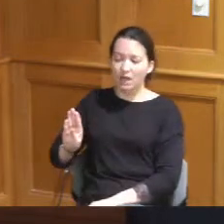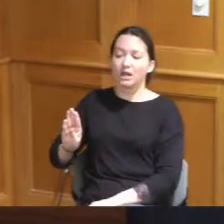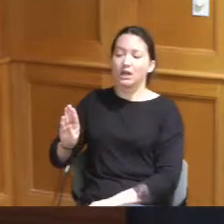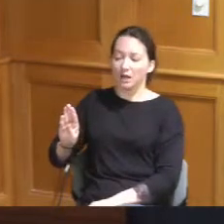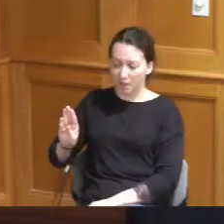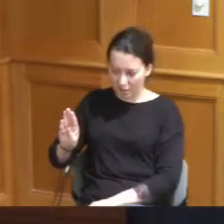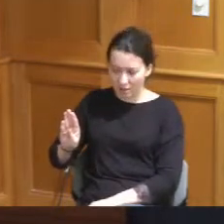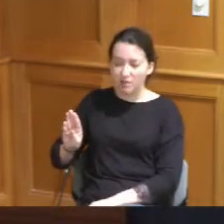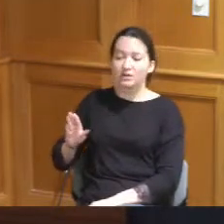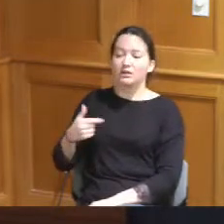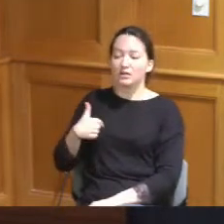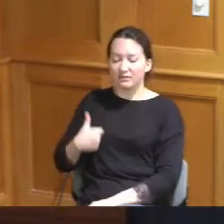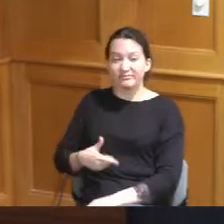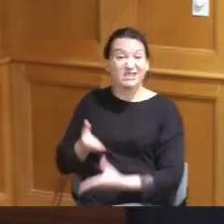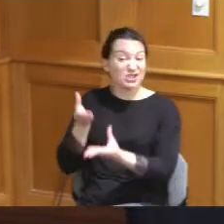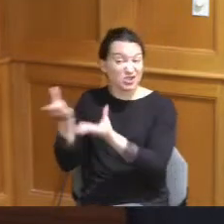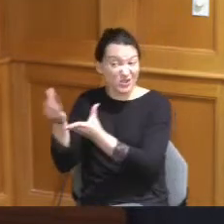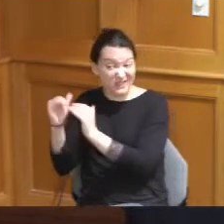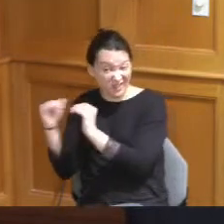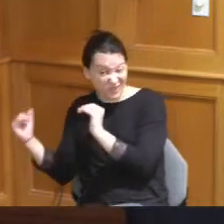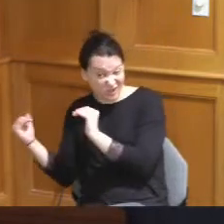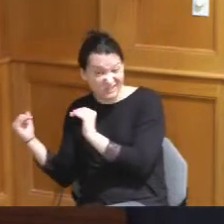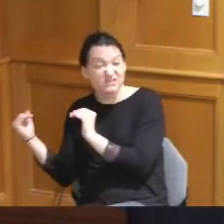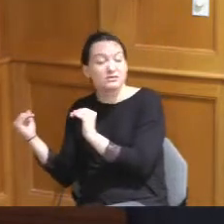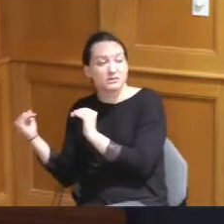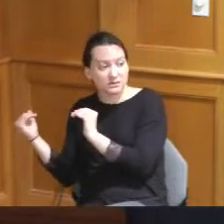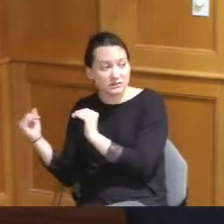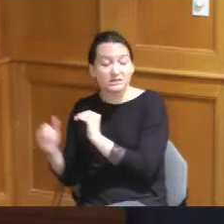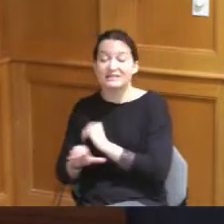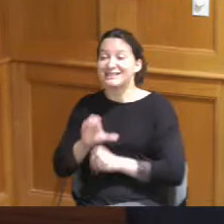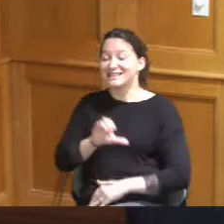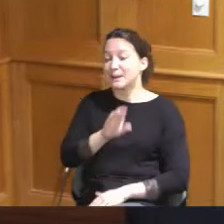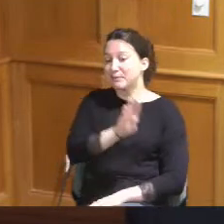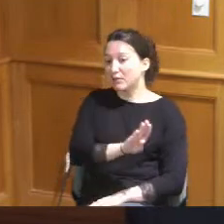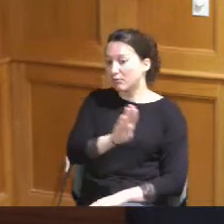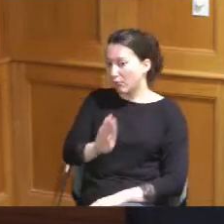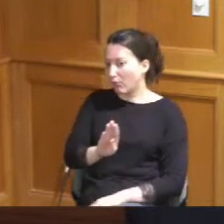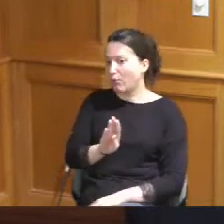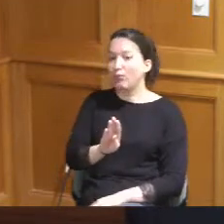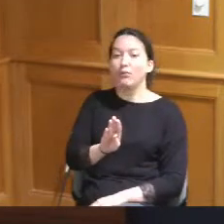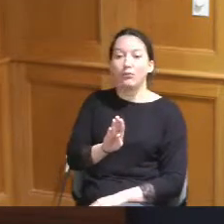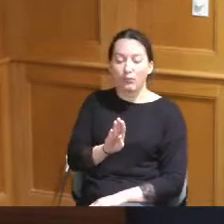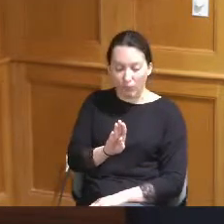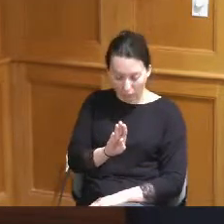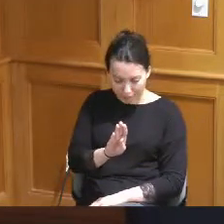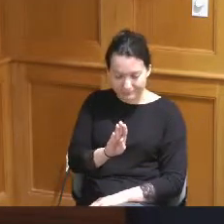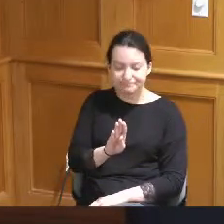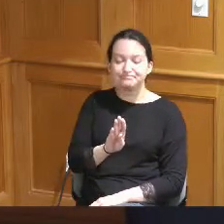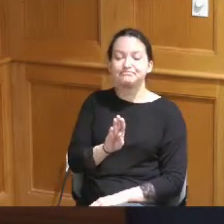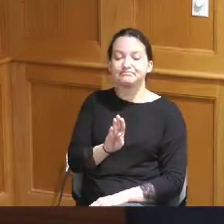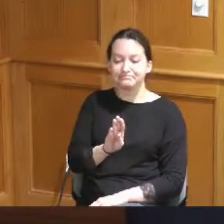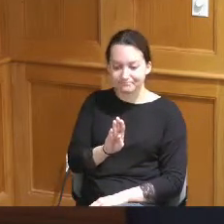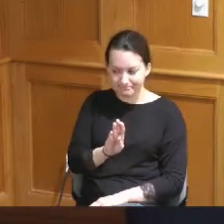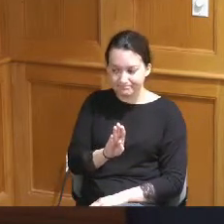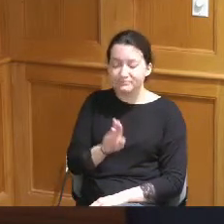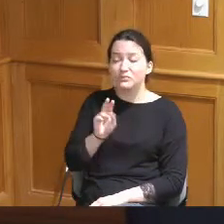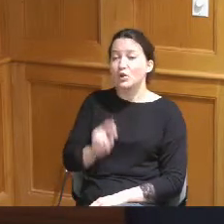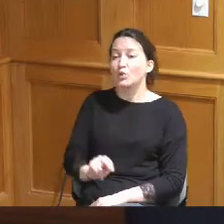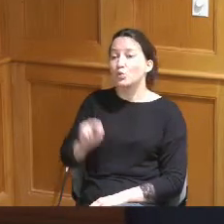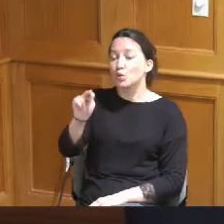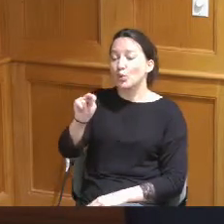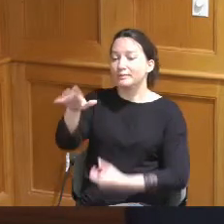issues there there's the service level of of the CVB as it relates to the Northern Communities I'm